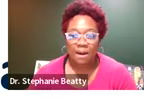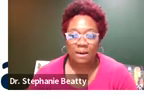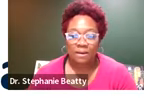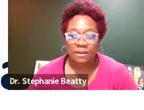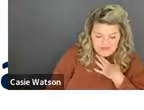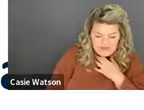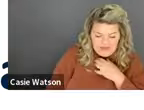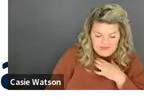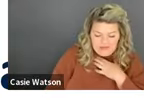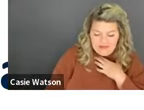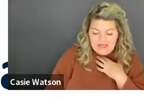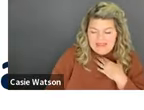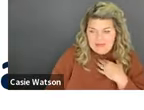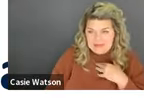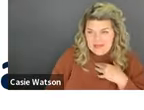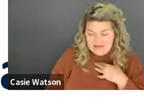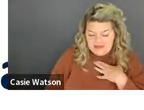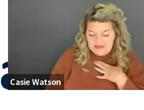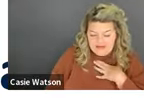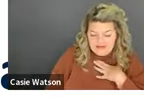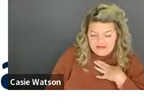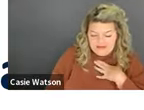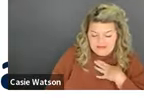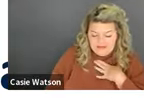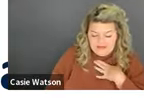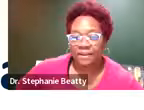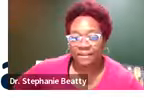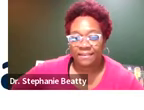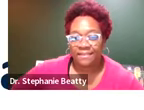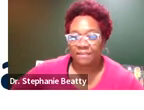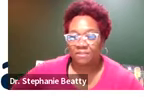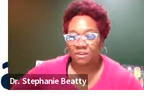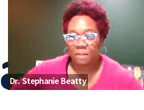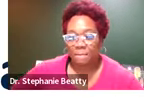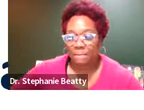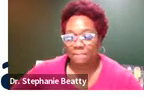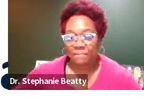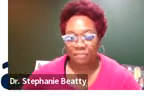Still a few more rolling in, but about 90% Okay - [Casie] Of people are saying emotive.